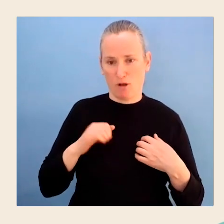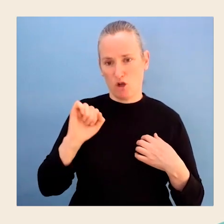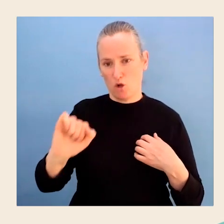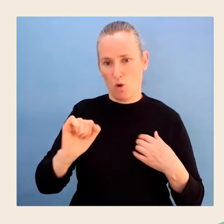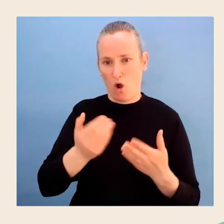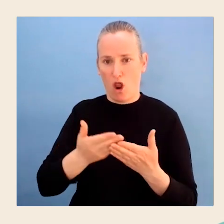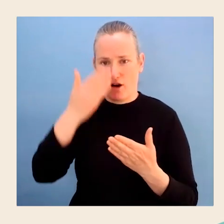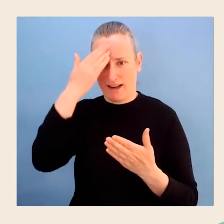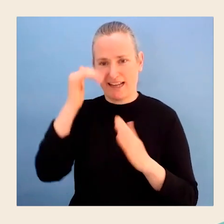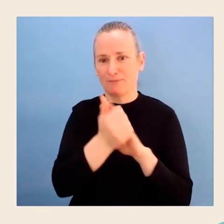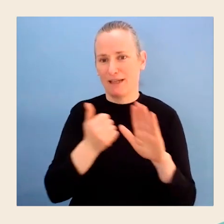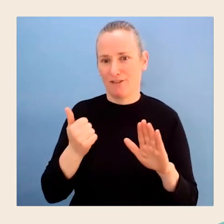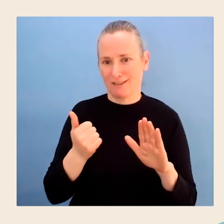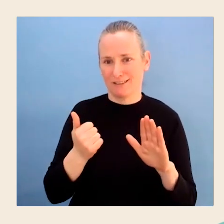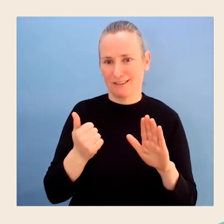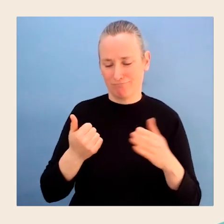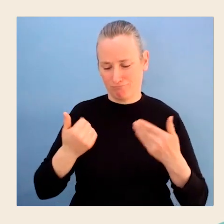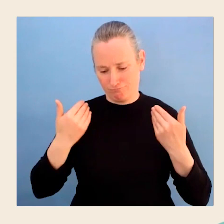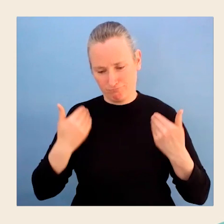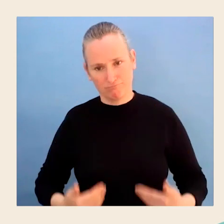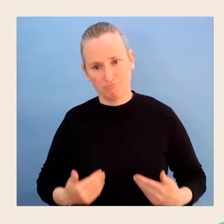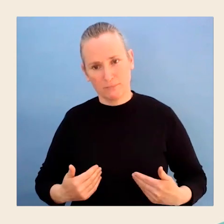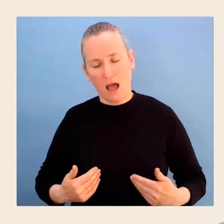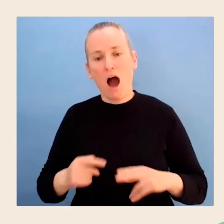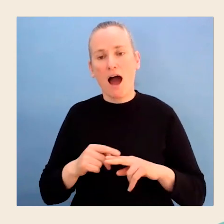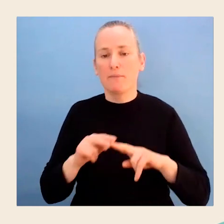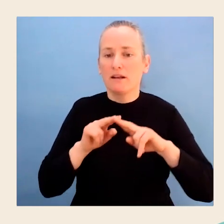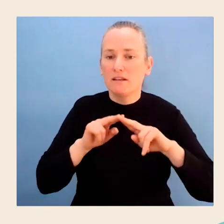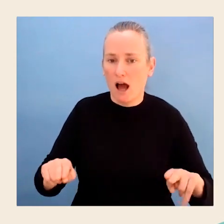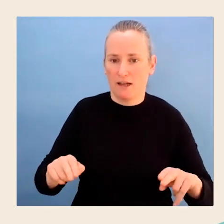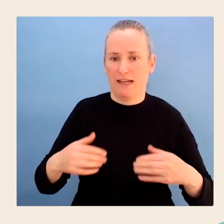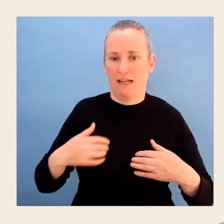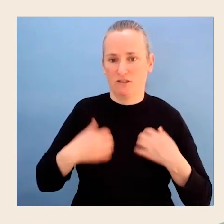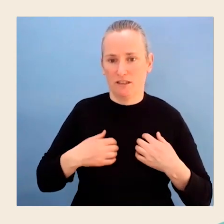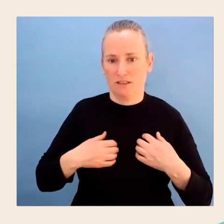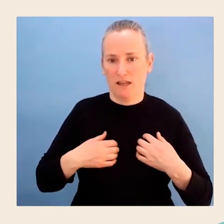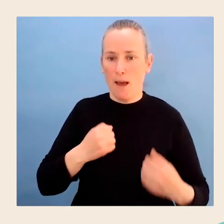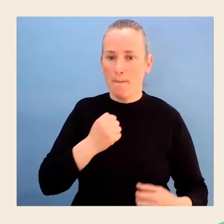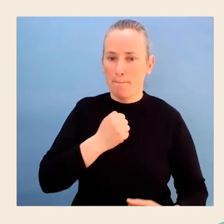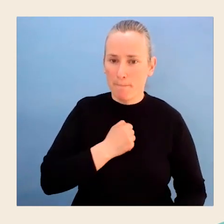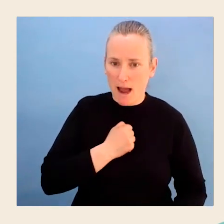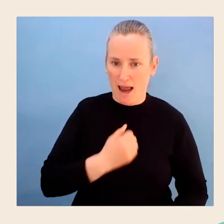I am not interested in my life, and that's part of the problem, right,